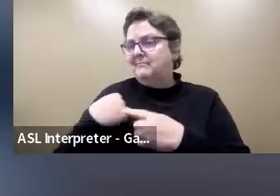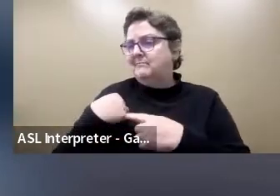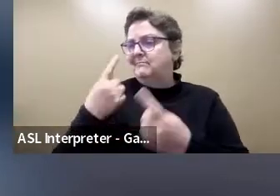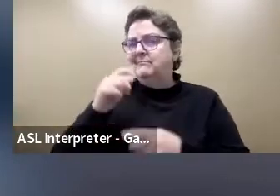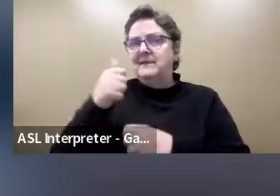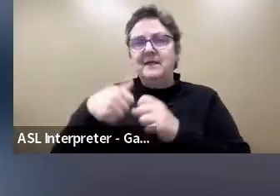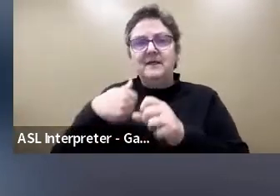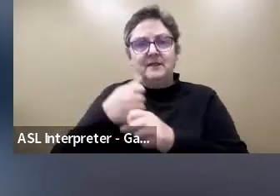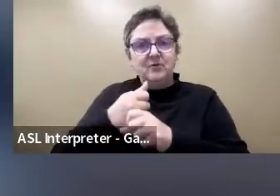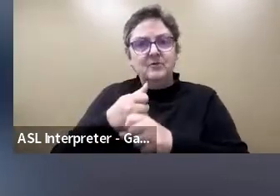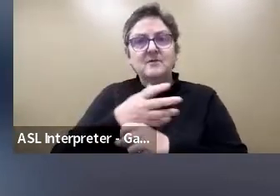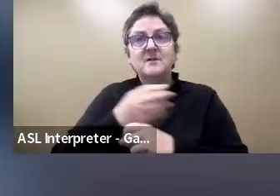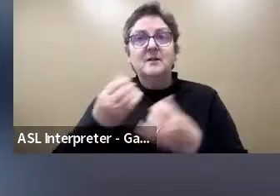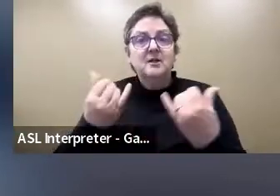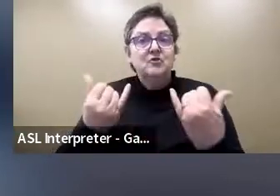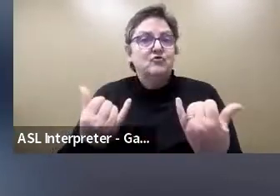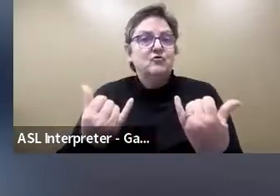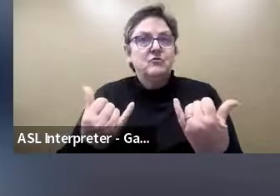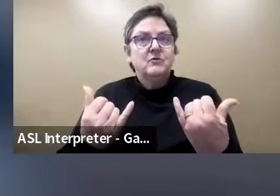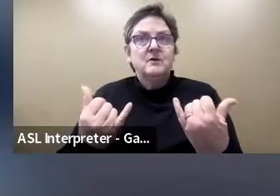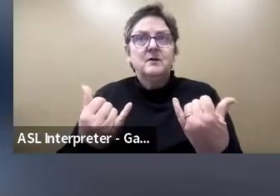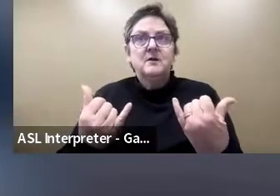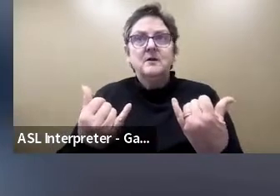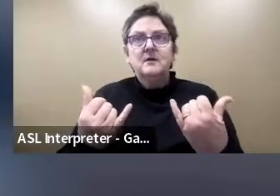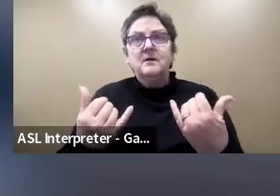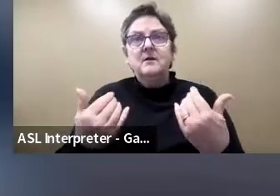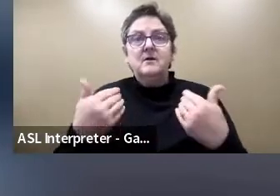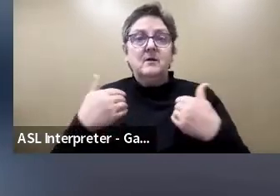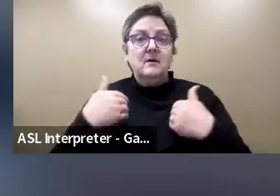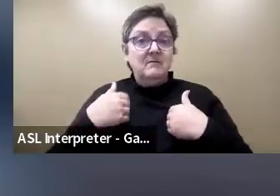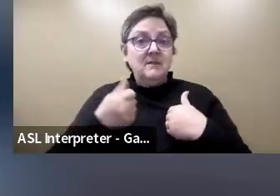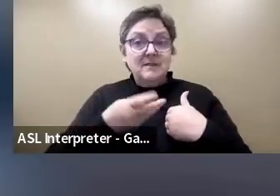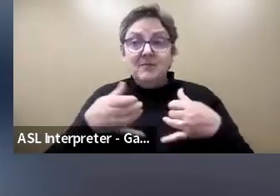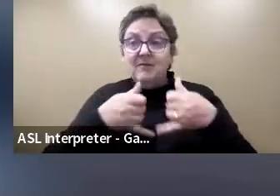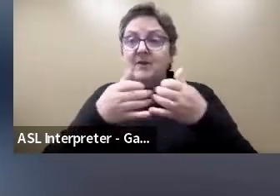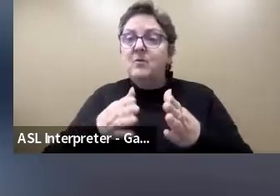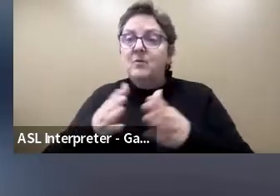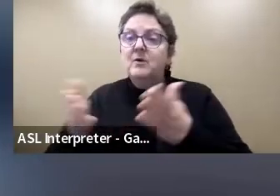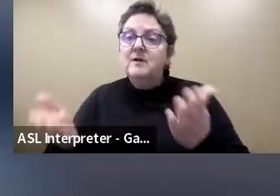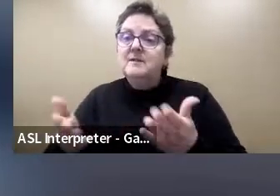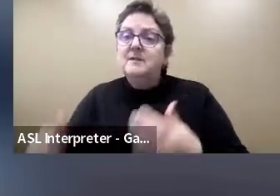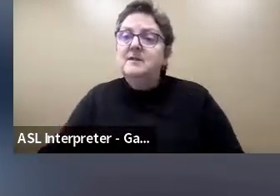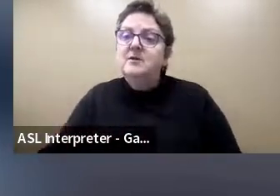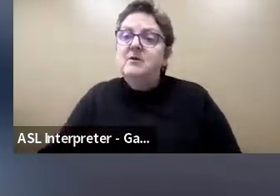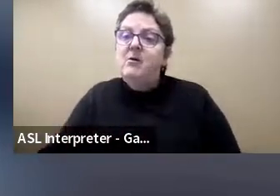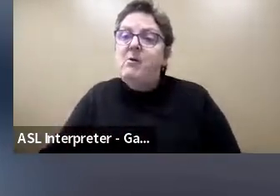And currently we have some of our awardees is here and we're working six countries